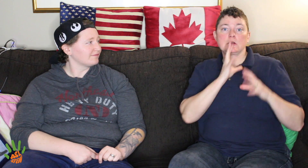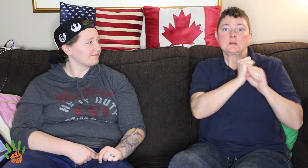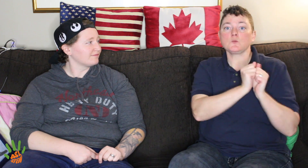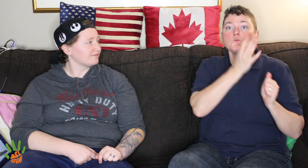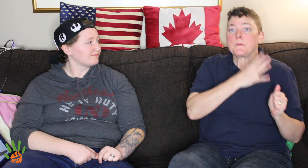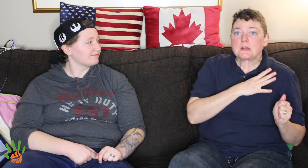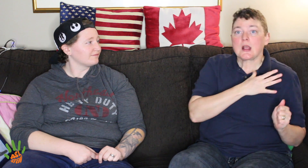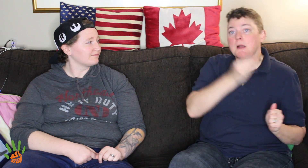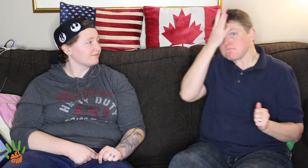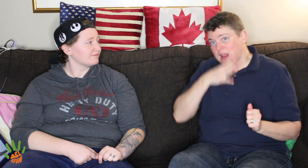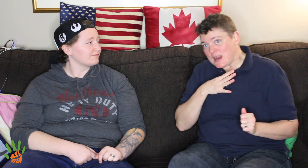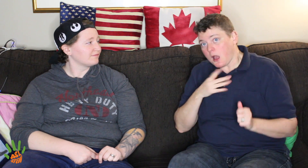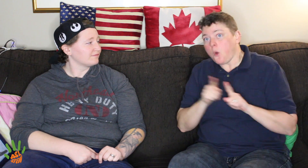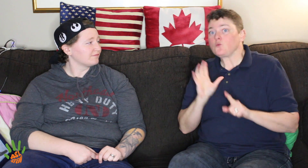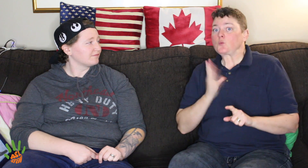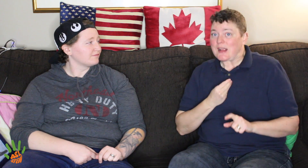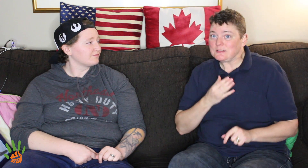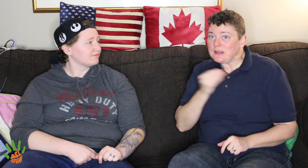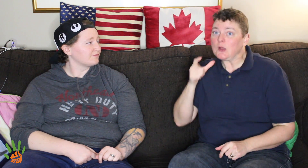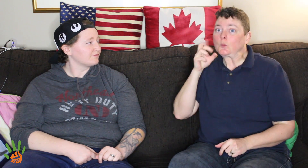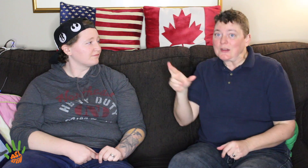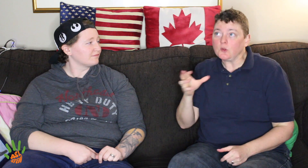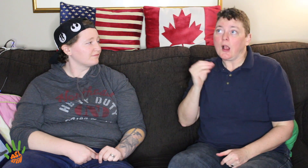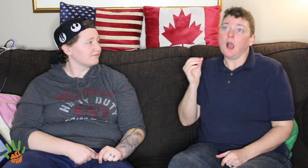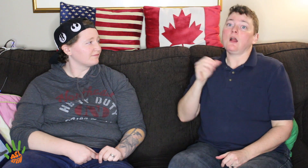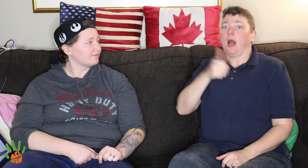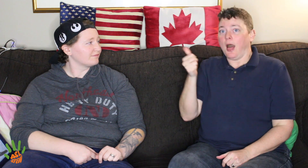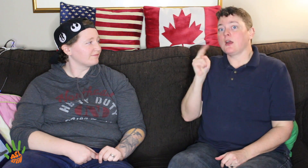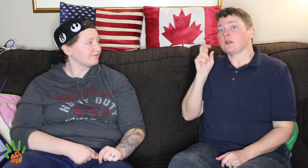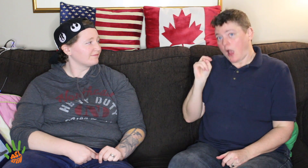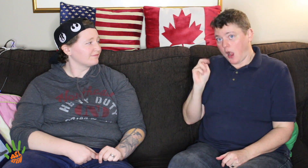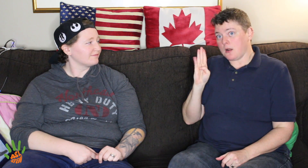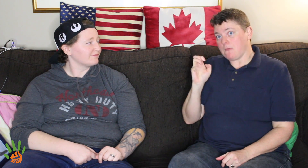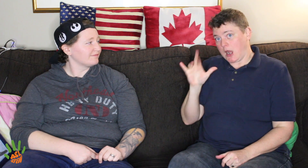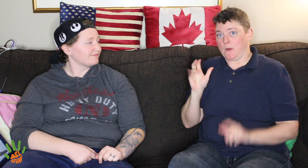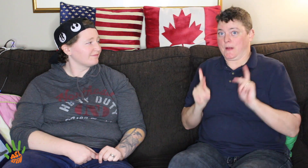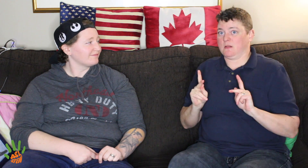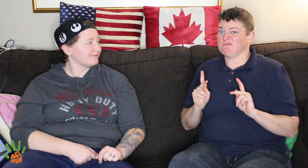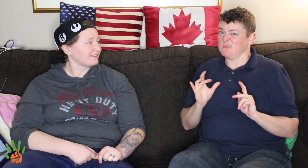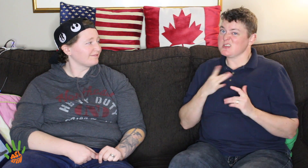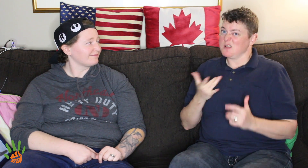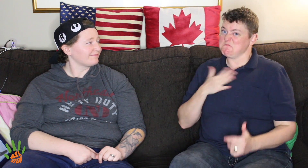but then I like men and women and trans and queer and other non-binary people as well.